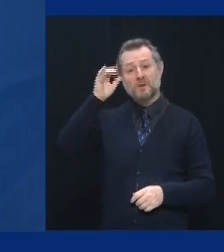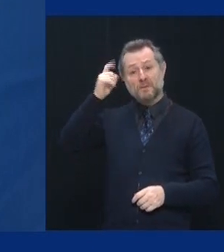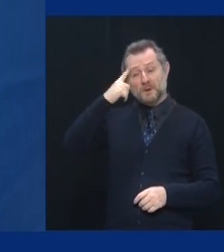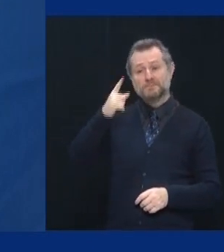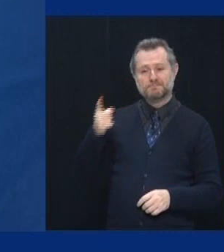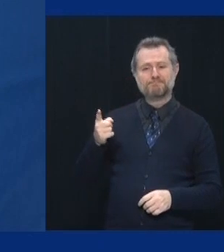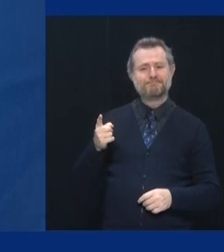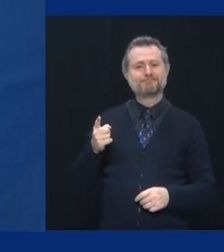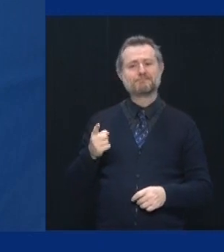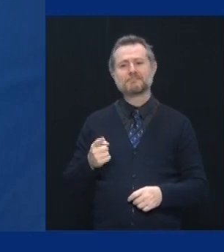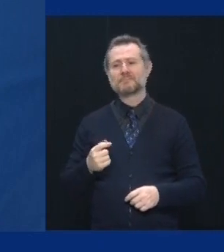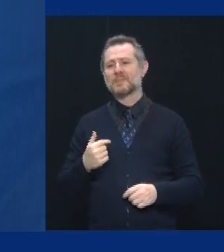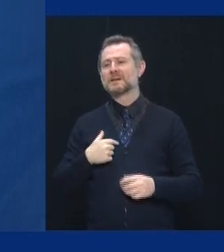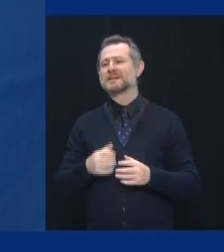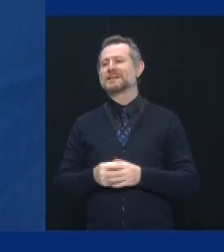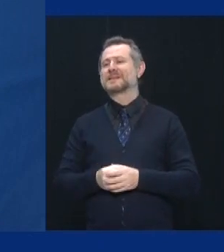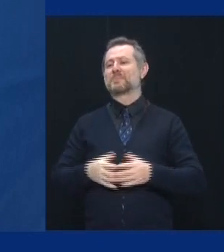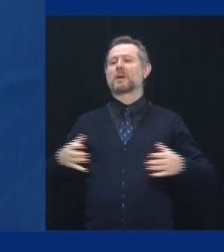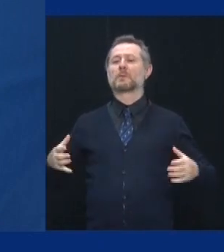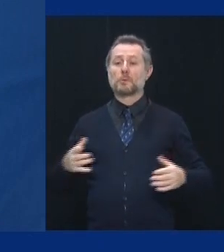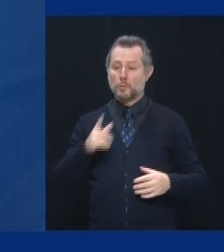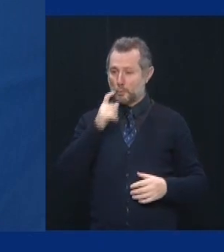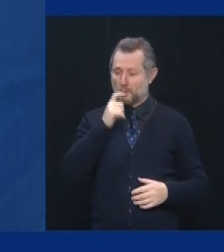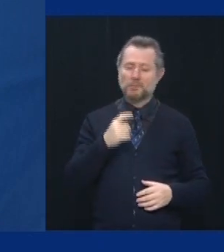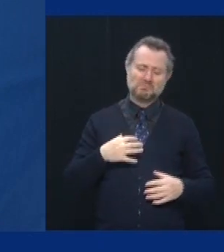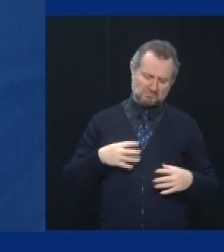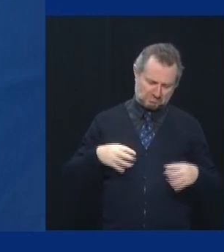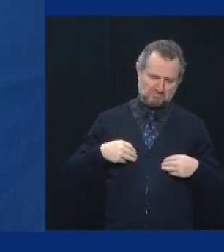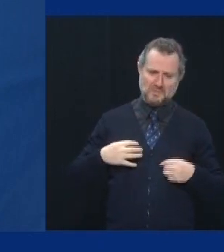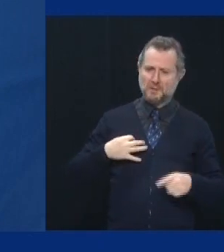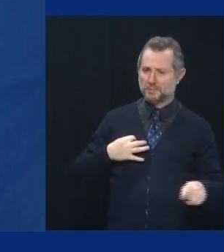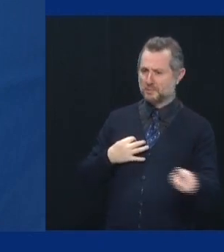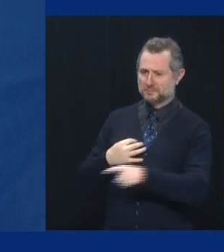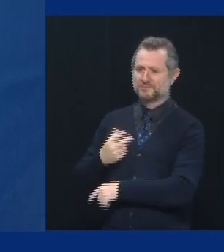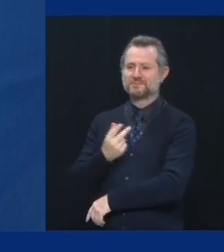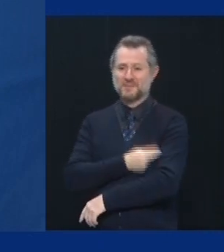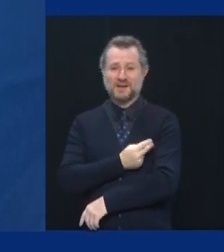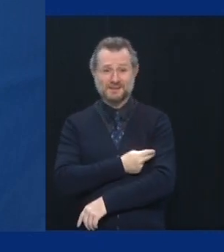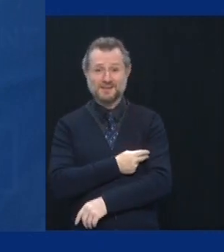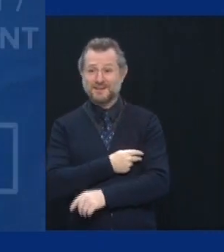SITUATION, AND A STRESSOR ON PEOPLE ACROSS THE STATE IS THE